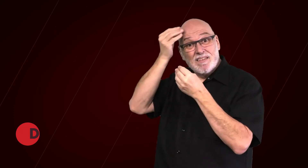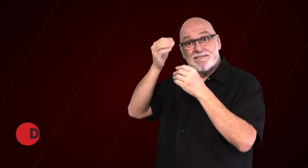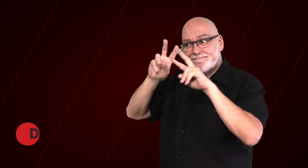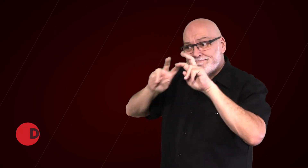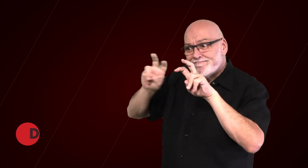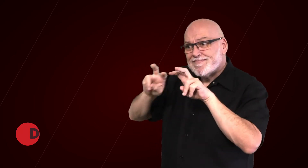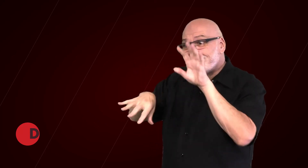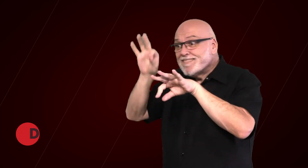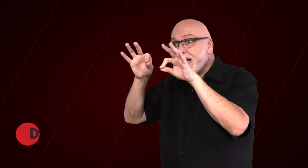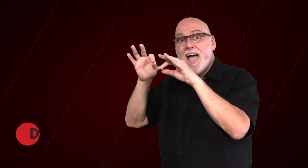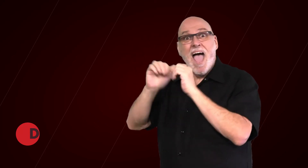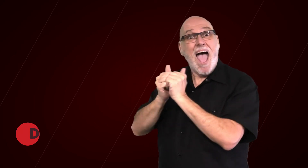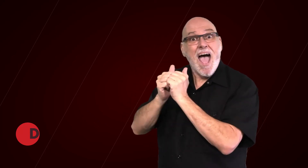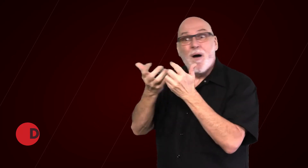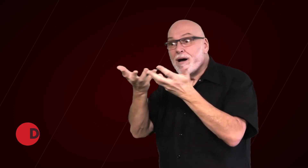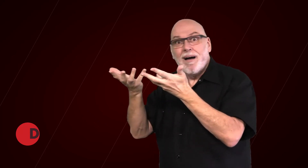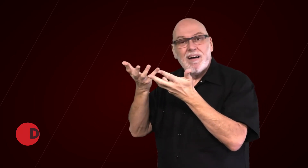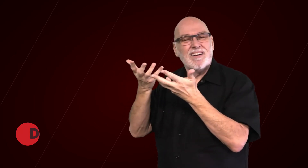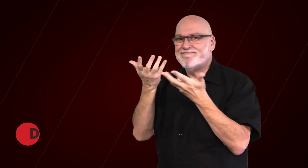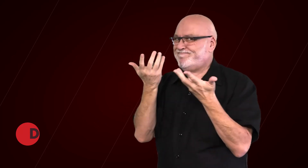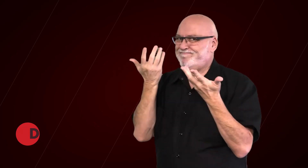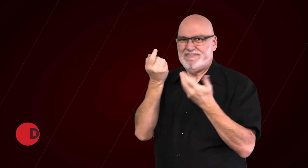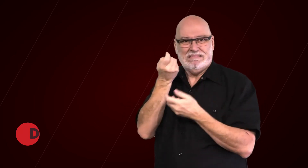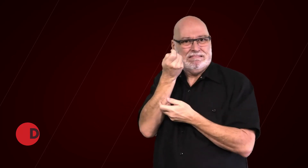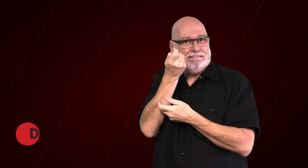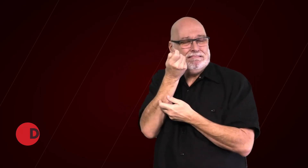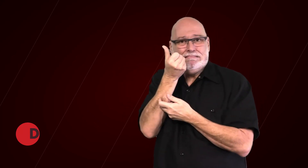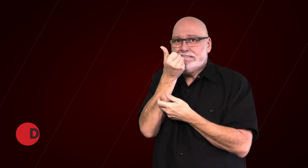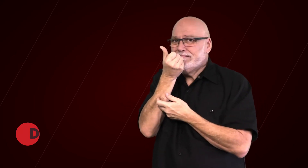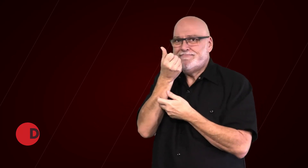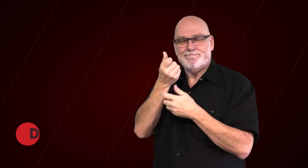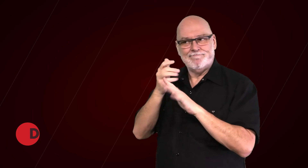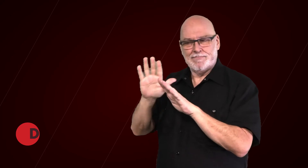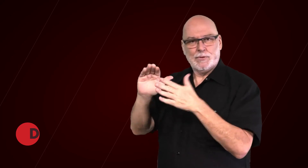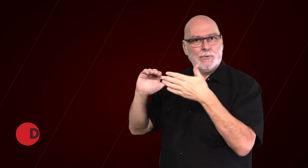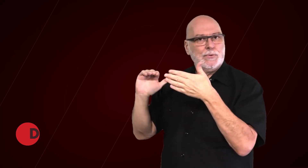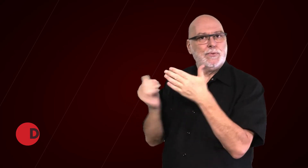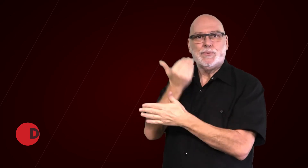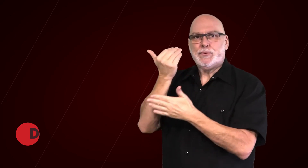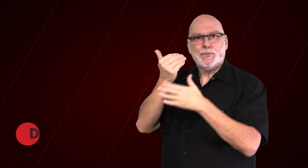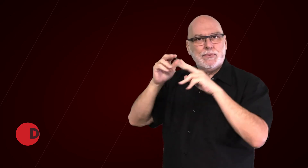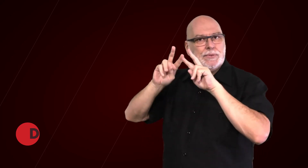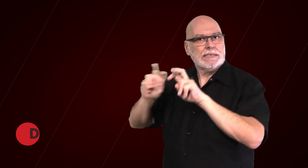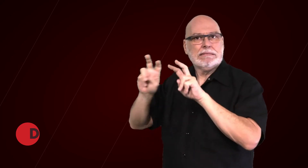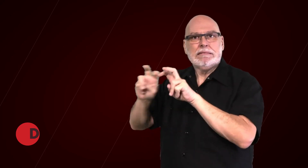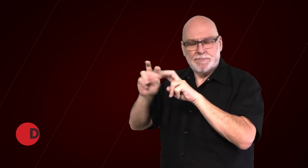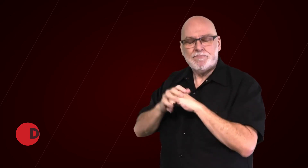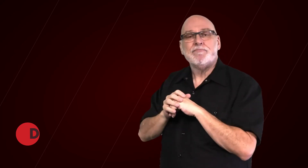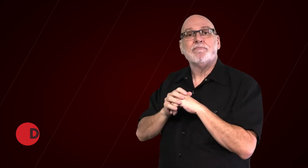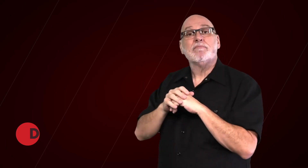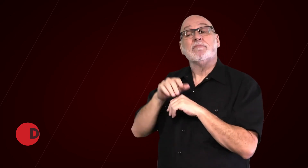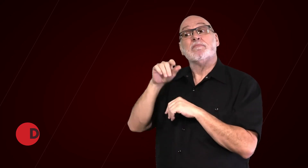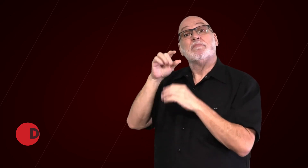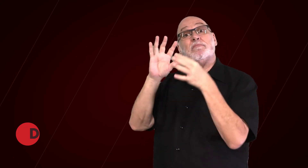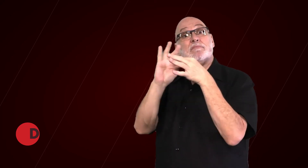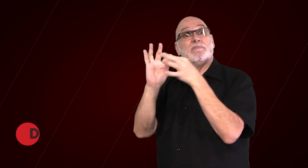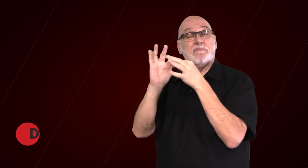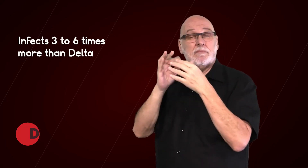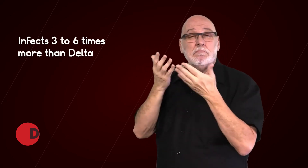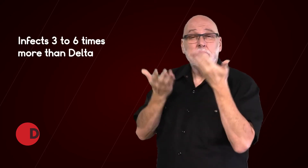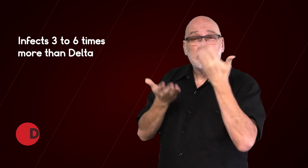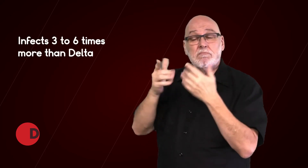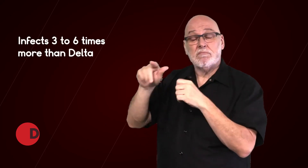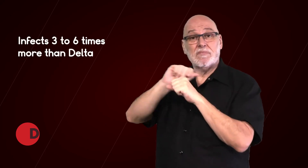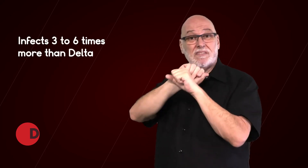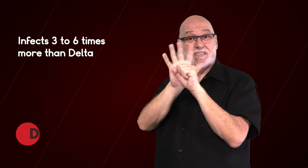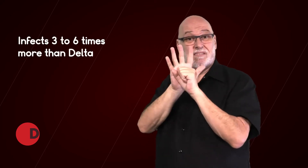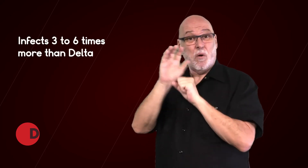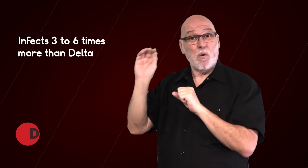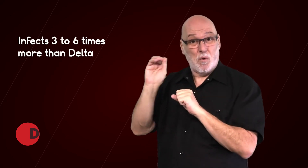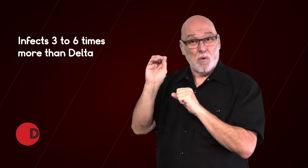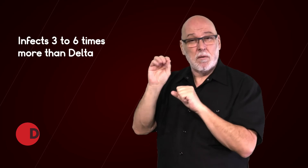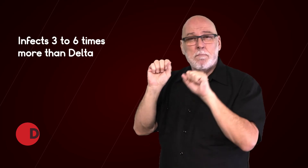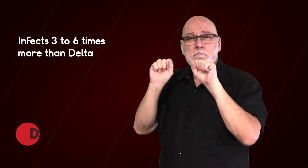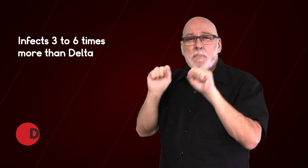Very little information is known but some indications are that Omicron